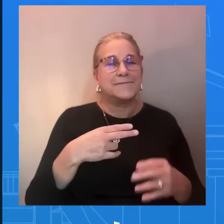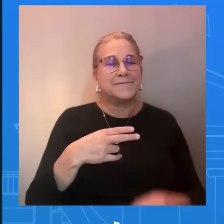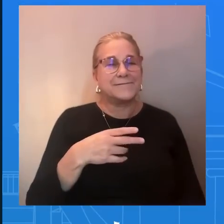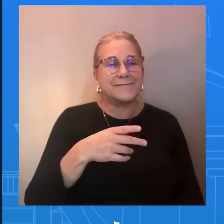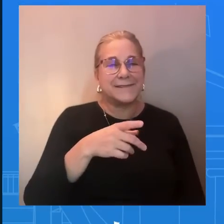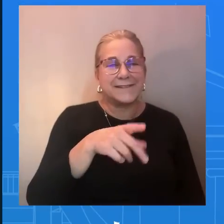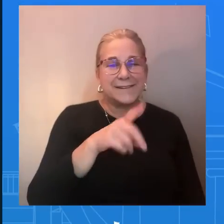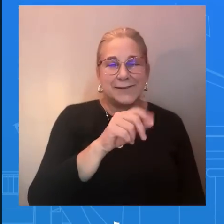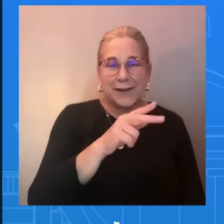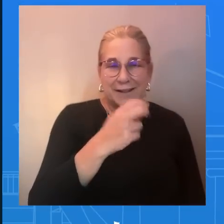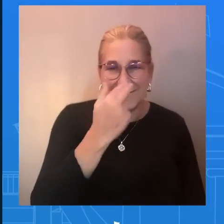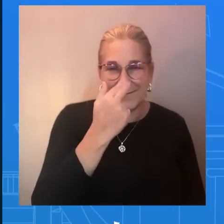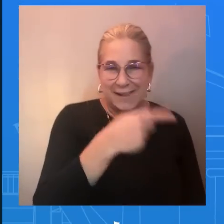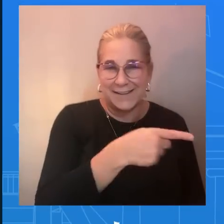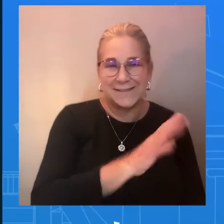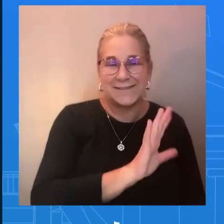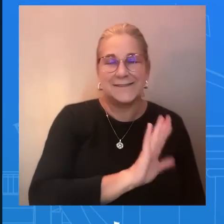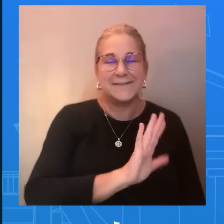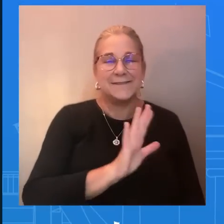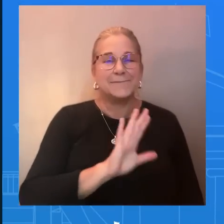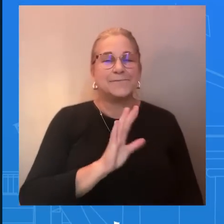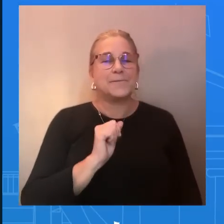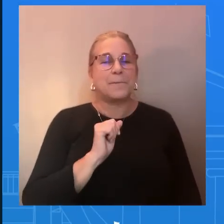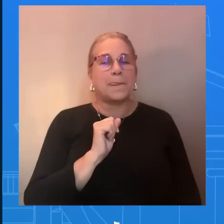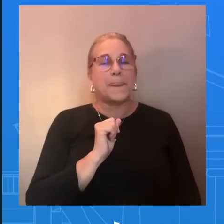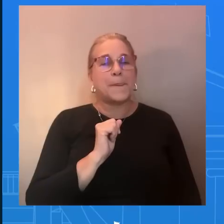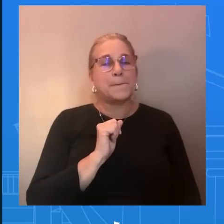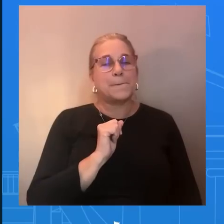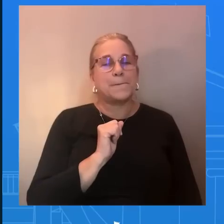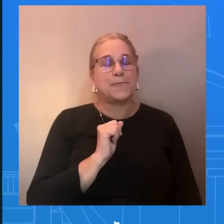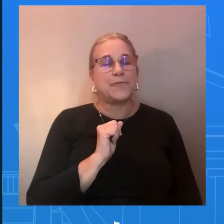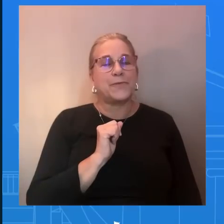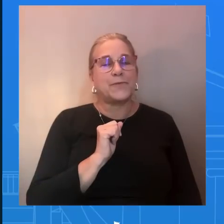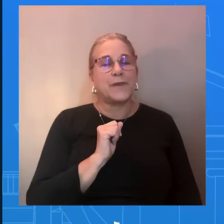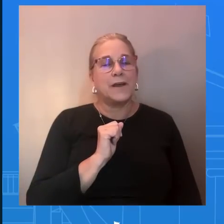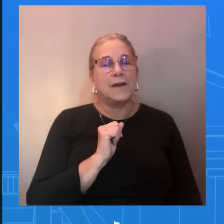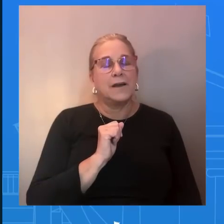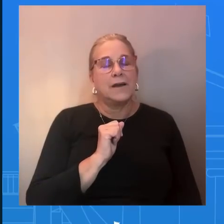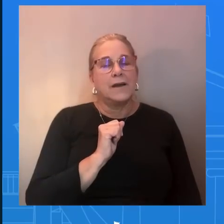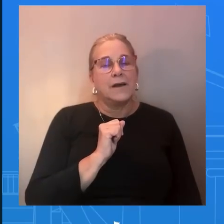Ms. Jean-Pierre: The Press: We can move on. Ms. Jean-Pierre: So, the president is certainly looking forward